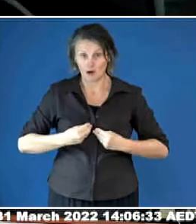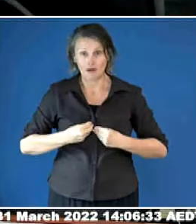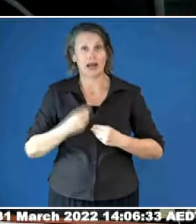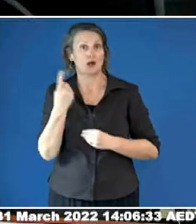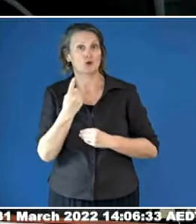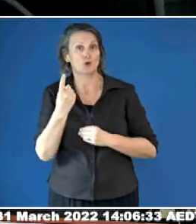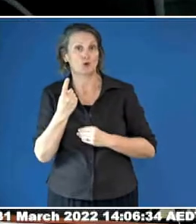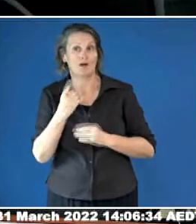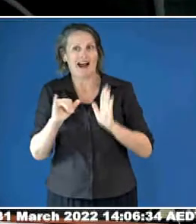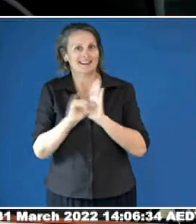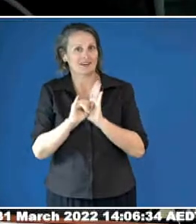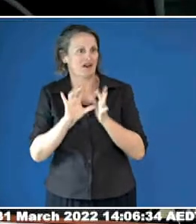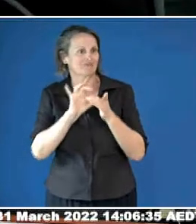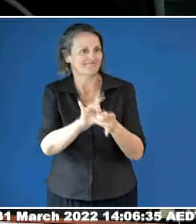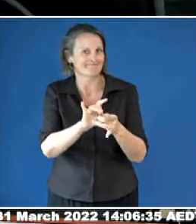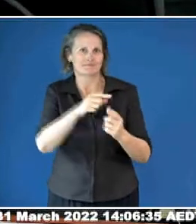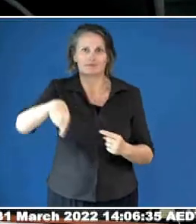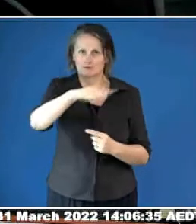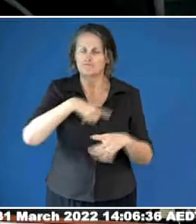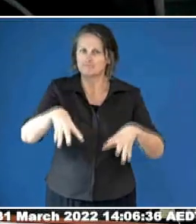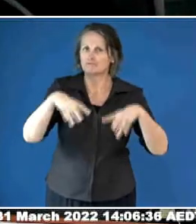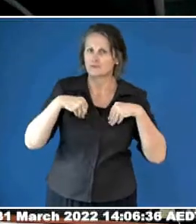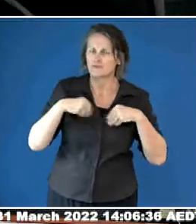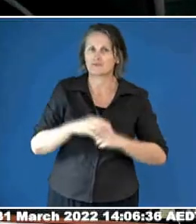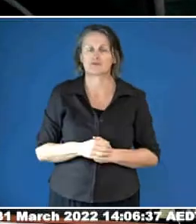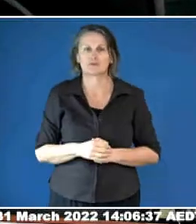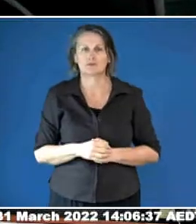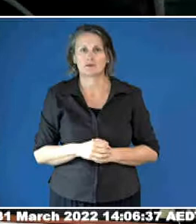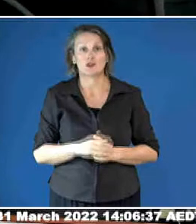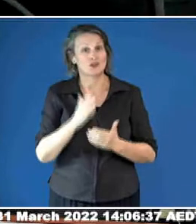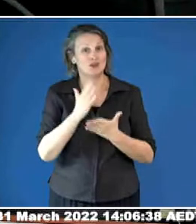WWDA's goal is to be a national voice for the rights of women and girls with disability,